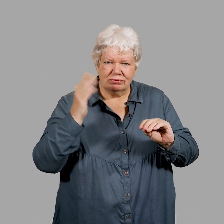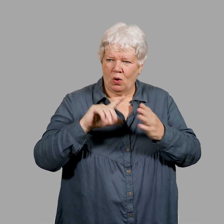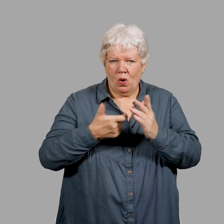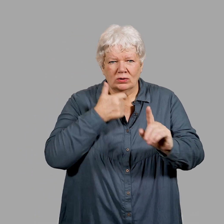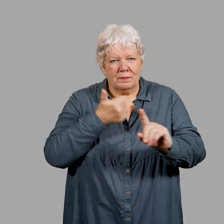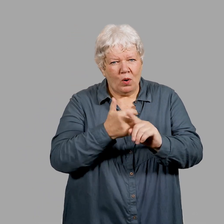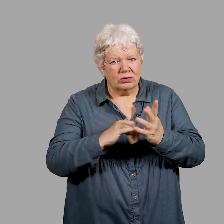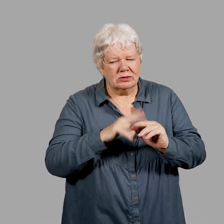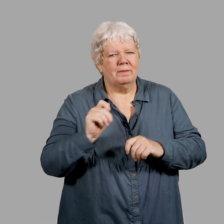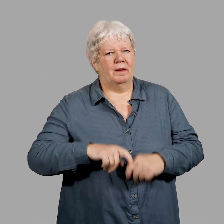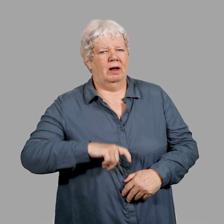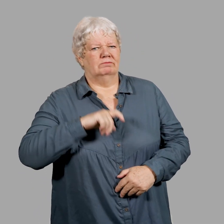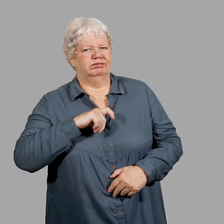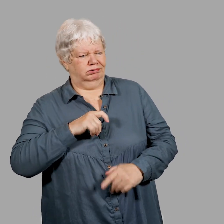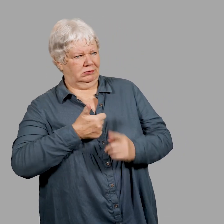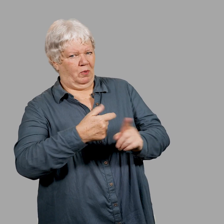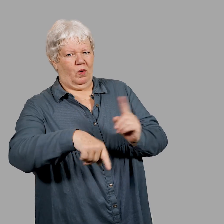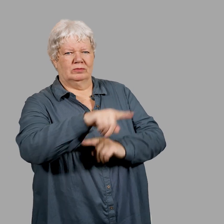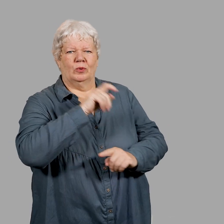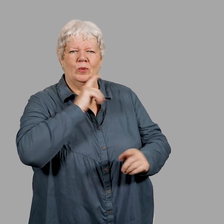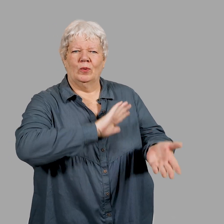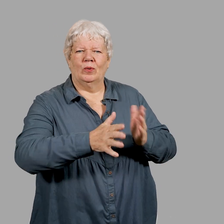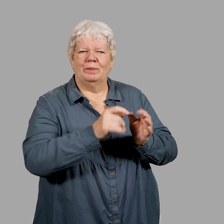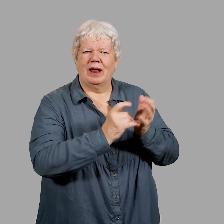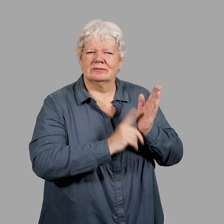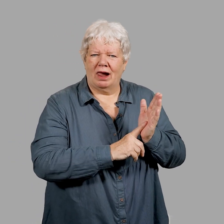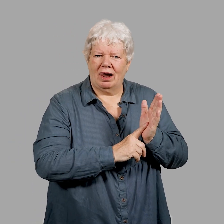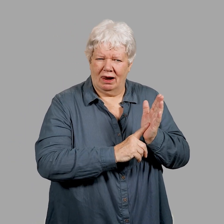and support staff when supporting BSL users.